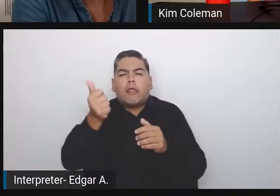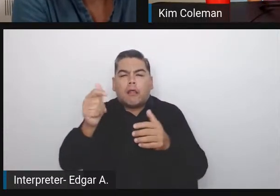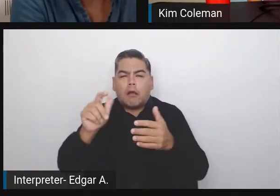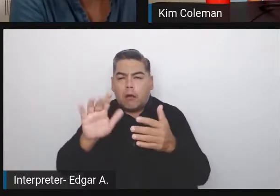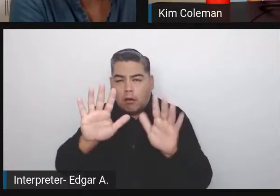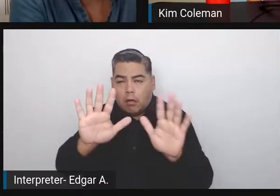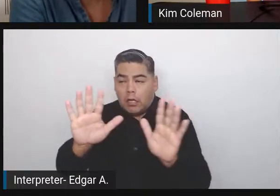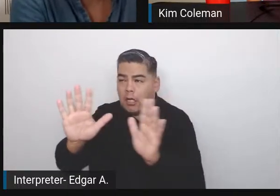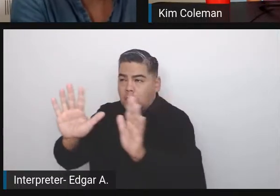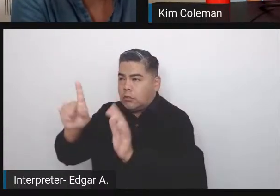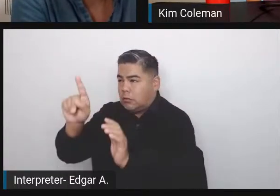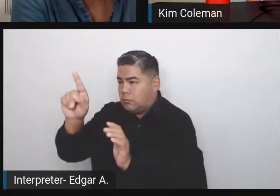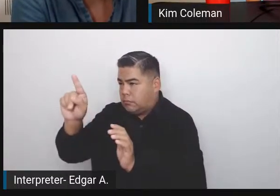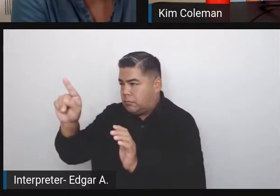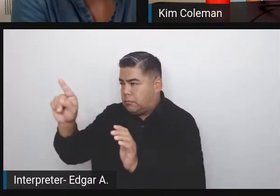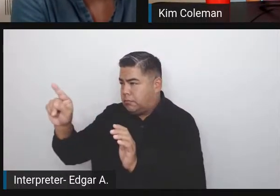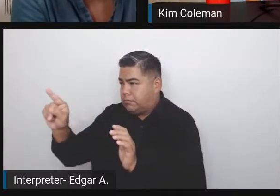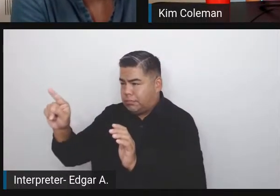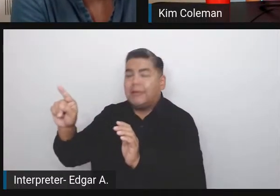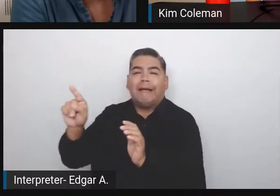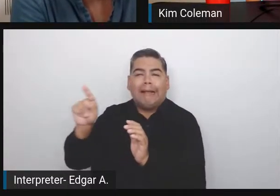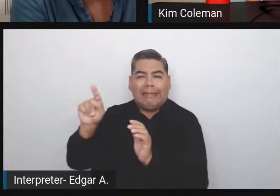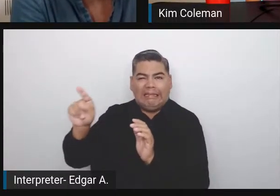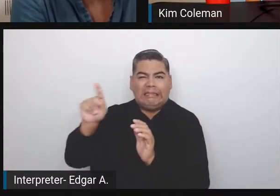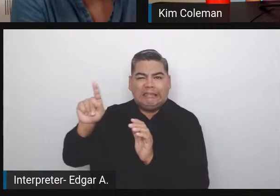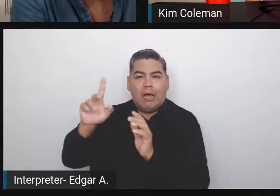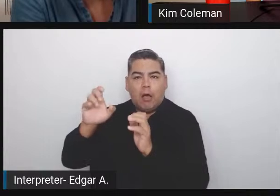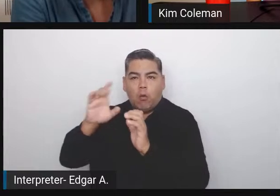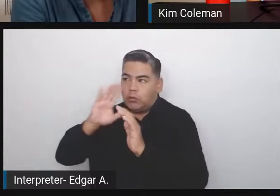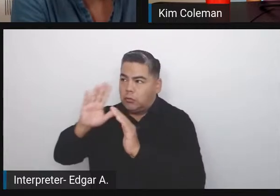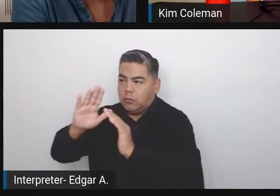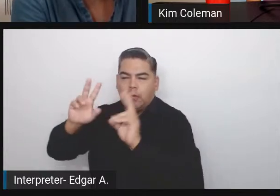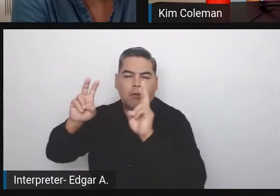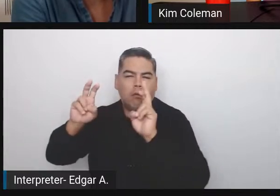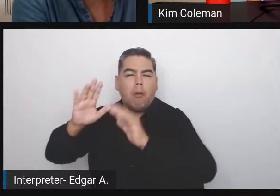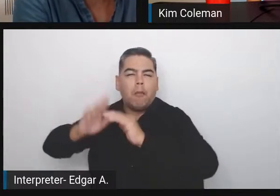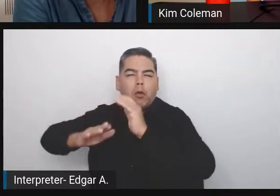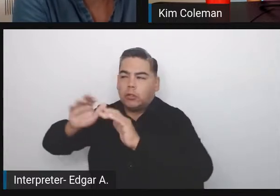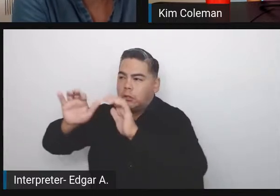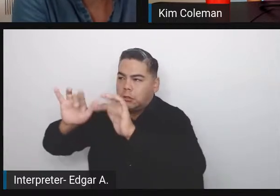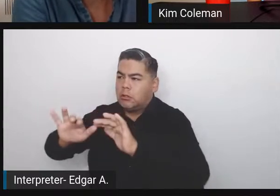I am more or less focused on the other end of the scale.